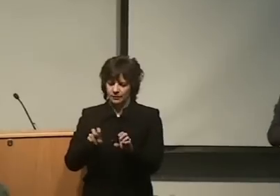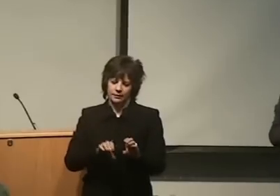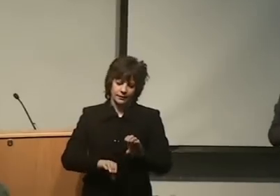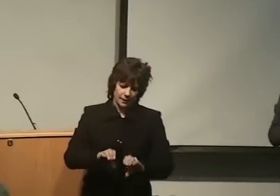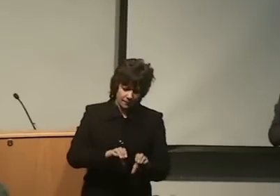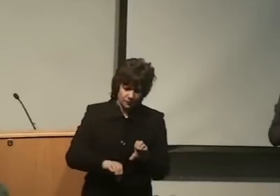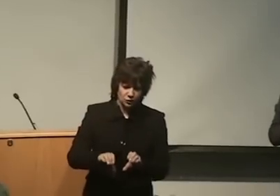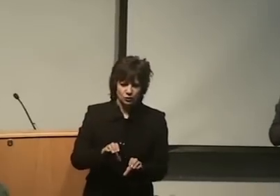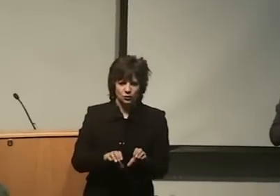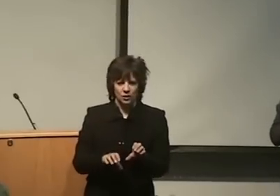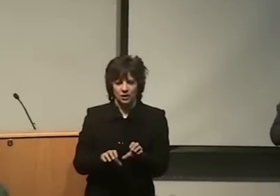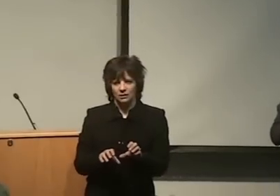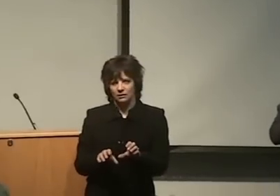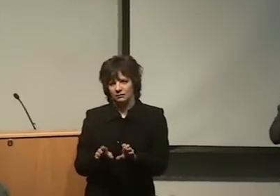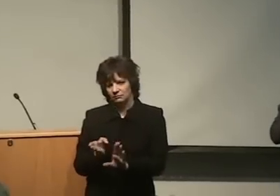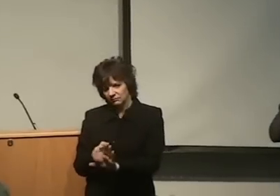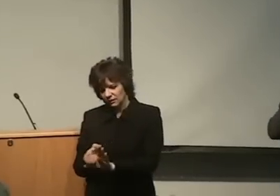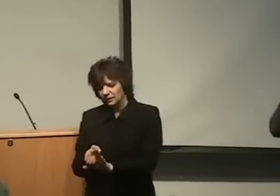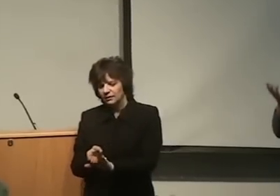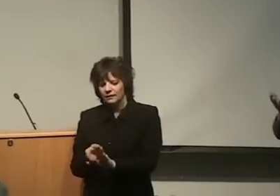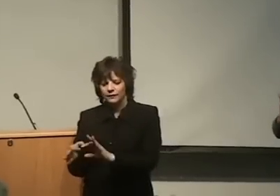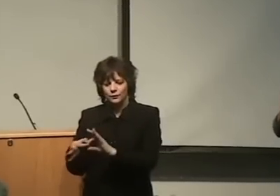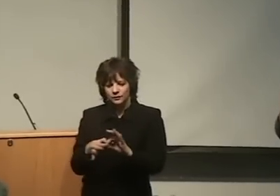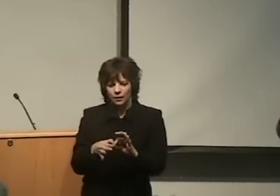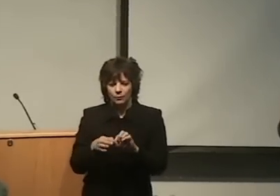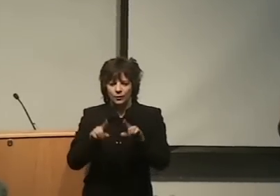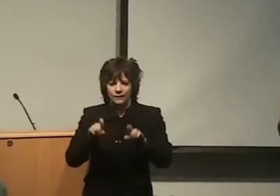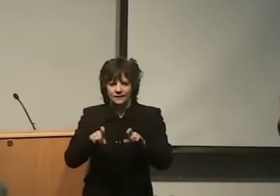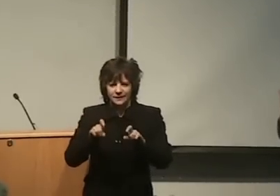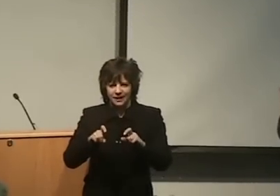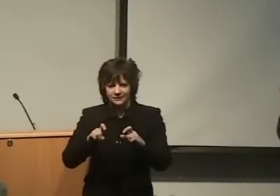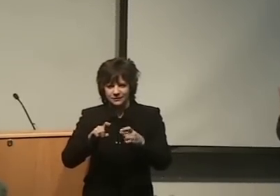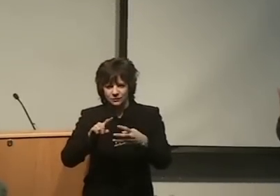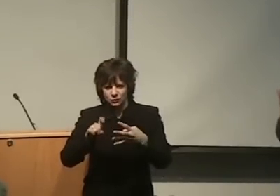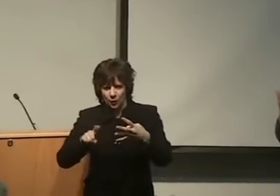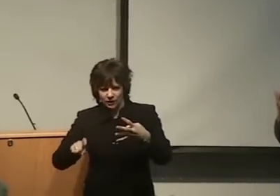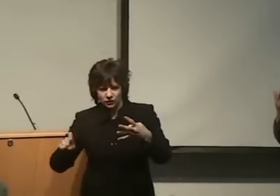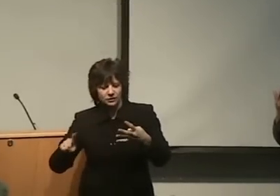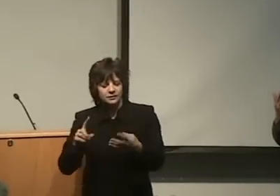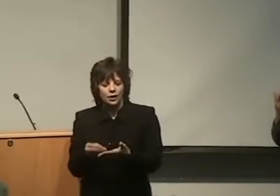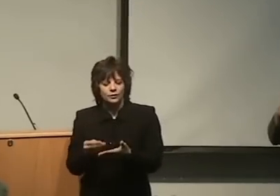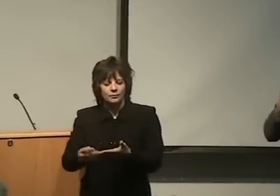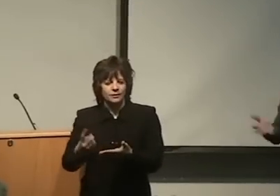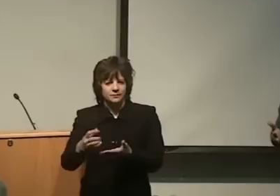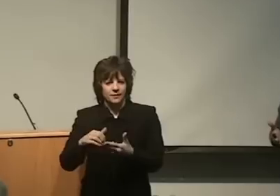that used to come with the test bank. Now you can buy a product that has the animation